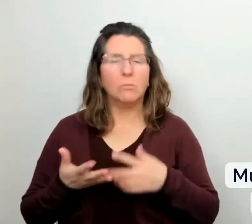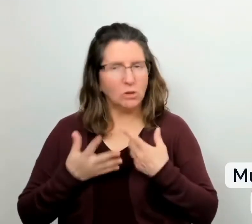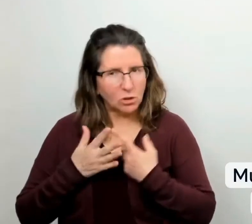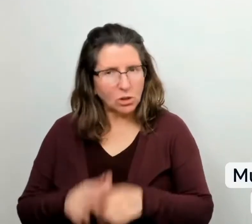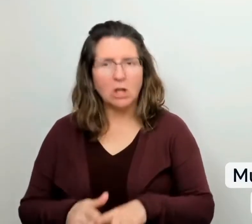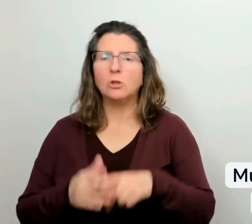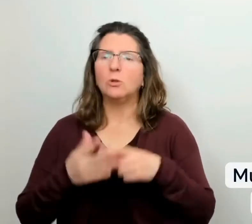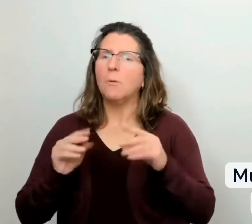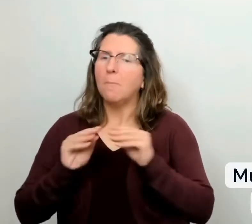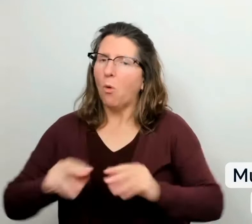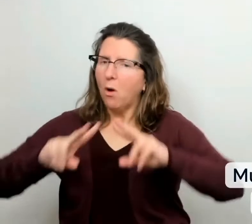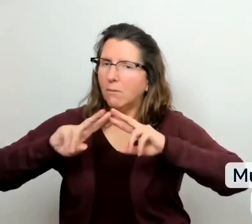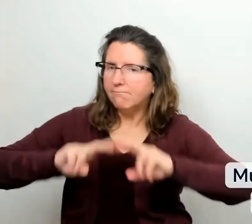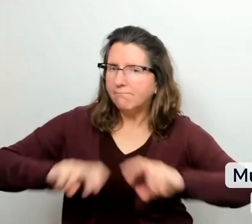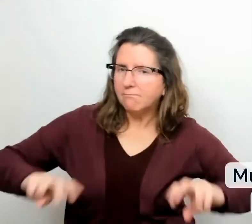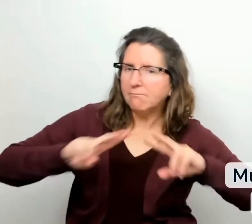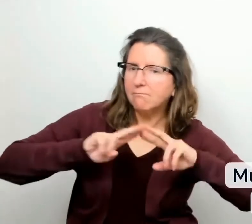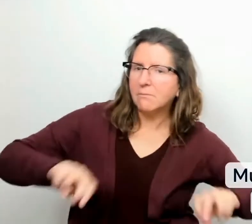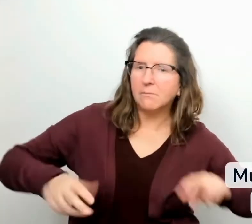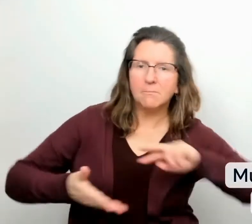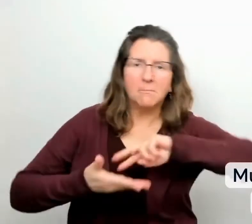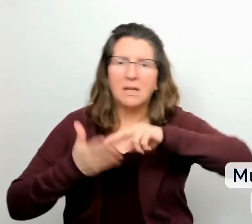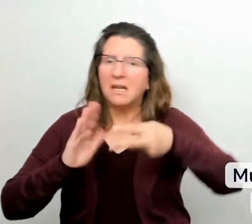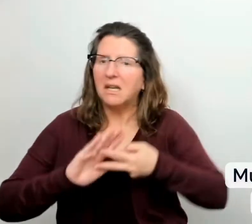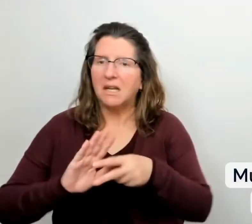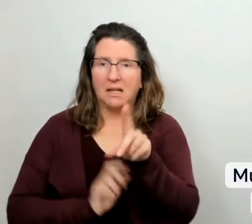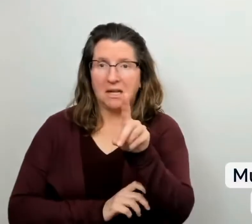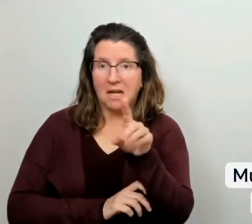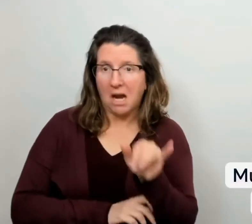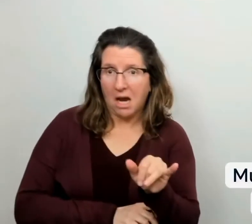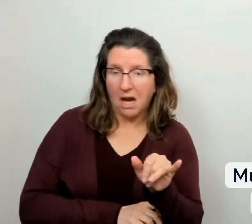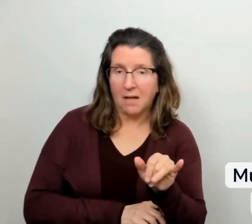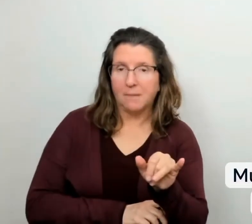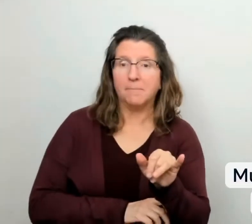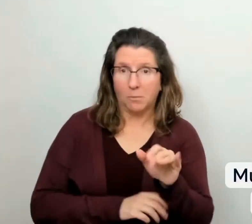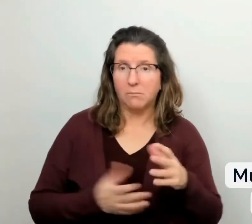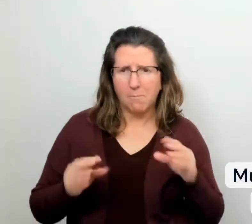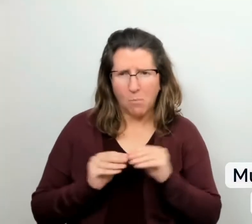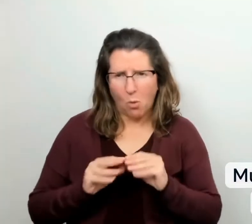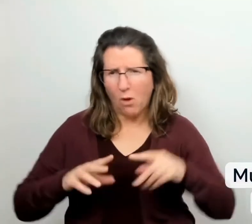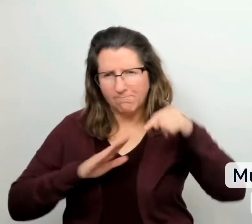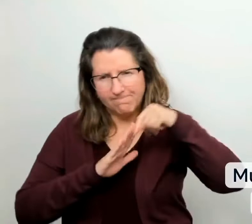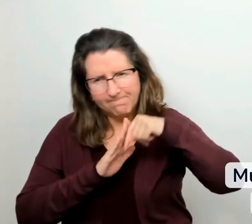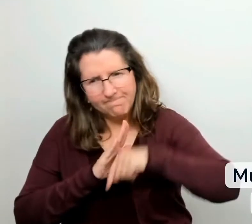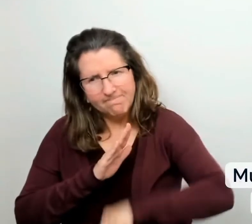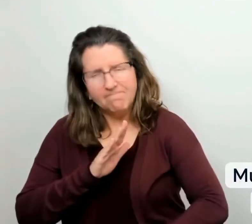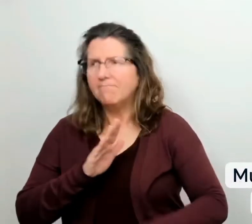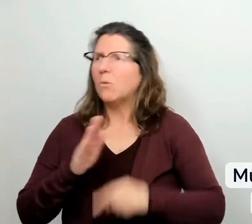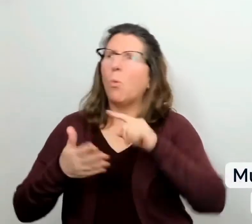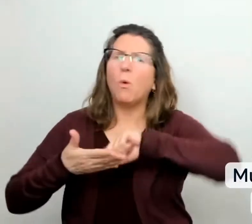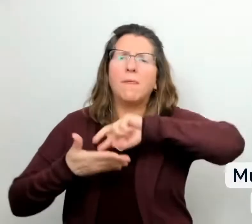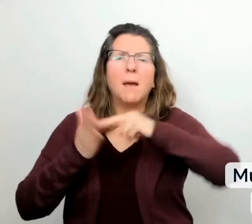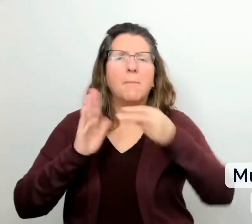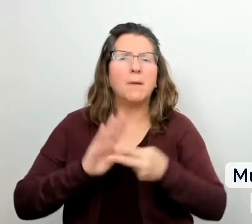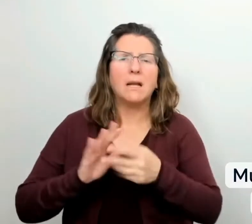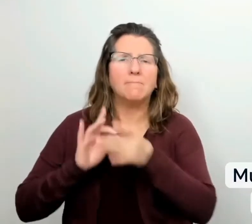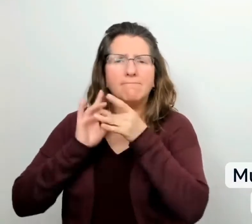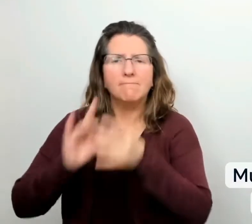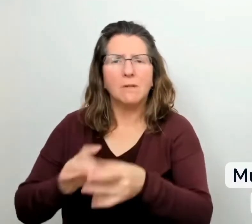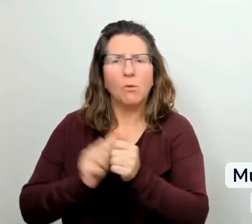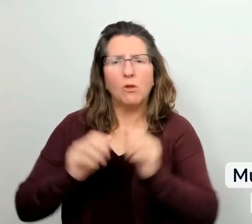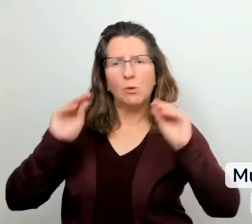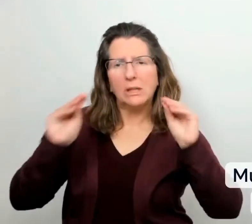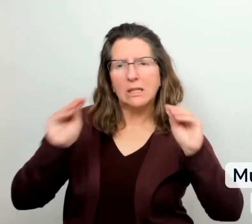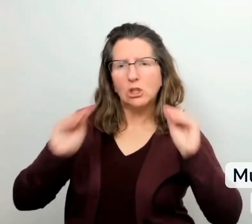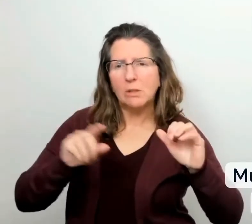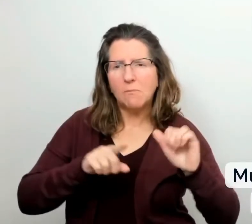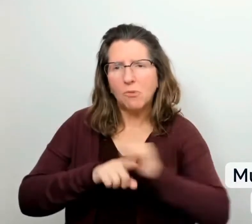We'll begin by diving into DI more deeply, and discuss what this means for your teaching practice.